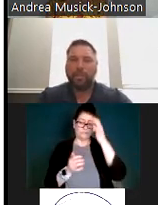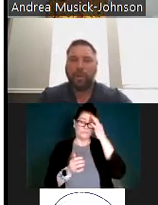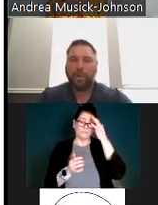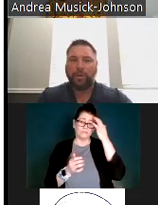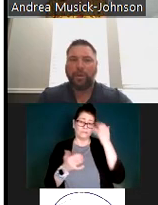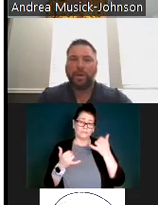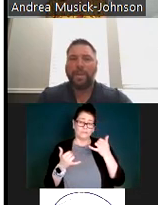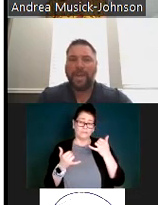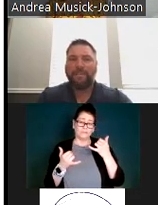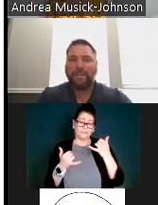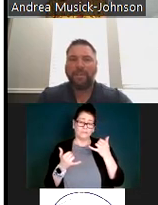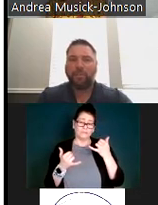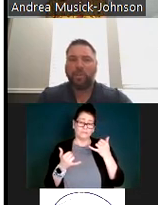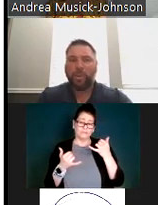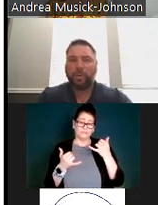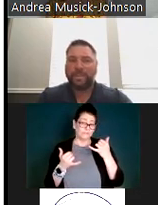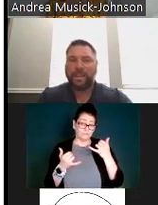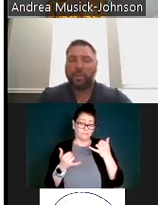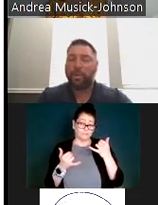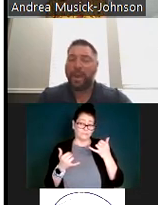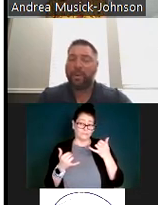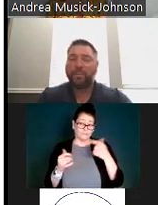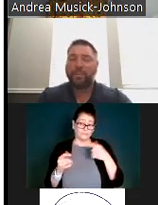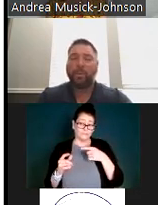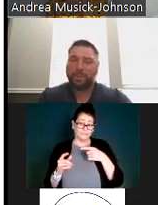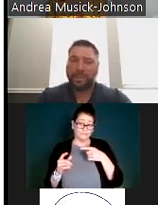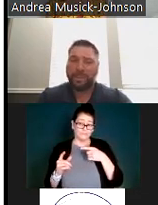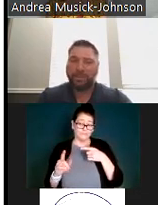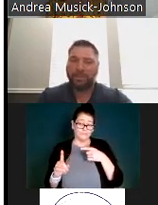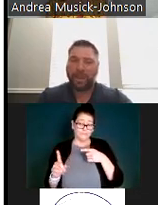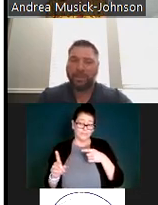moving over, that victim will receive or that registrant will receive notification,